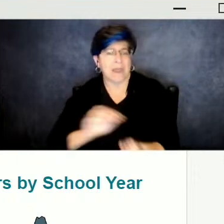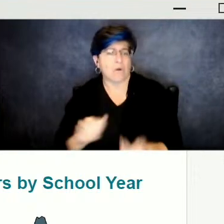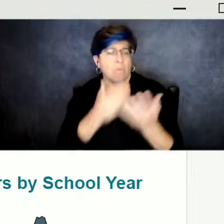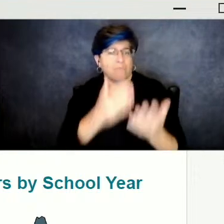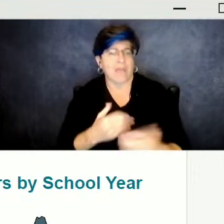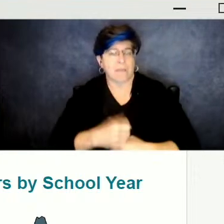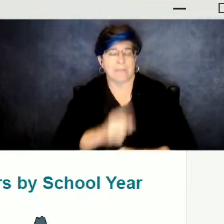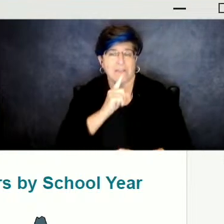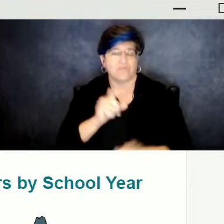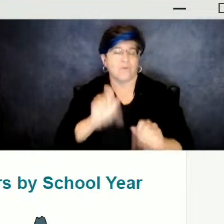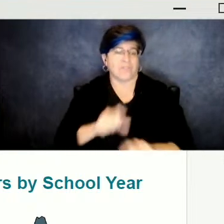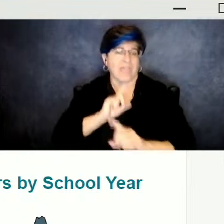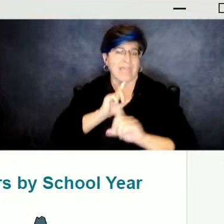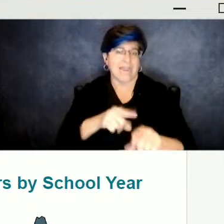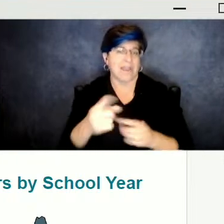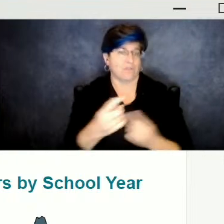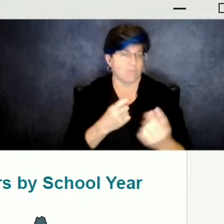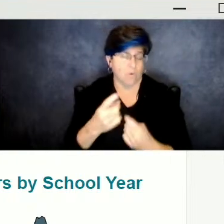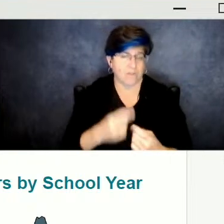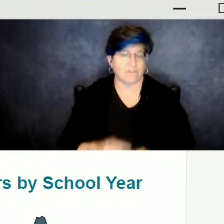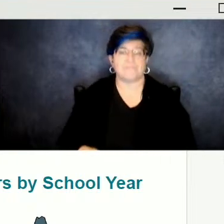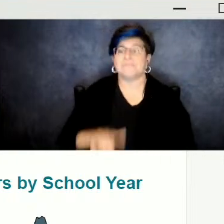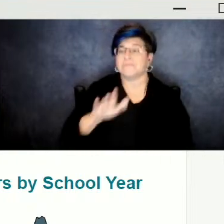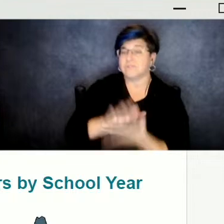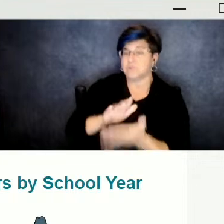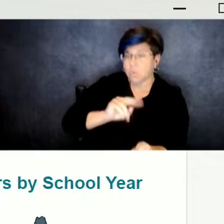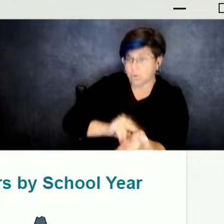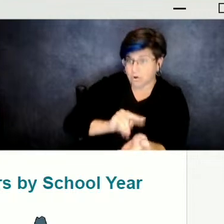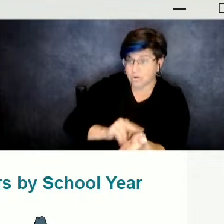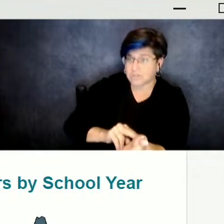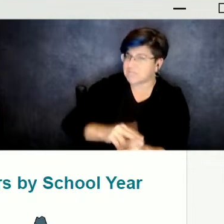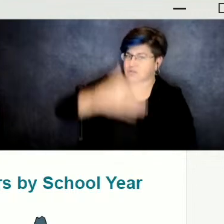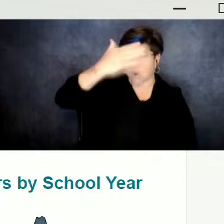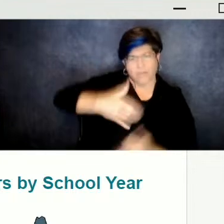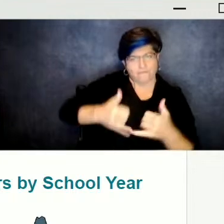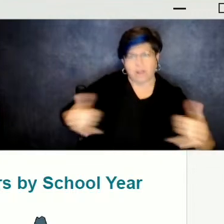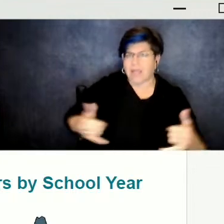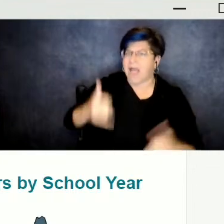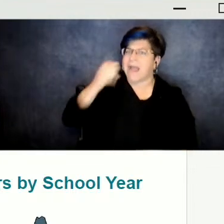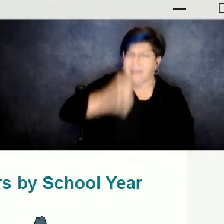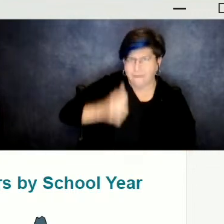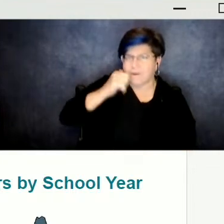BUT WITH OUR PROVIDER COMMUNITY TO MAKE SURE THAT THEY ARE